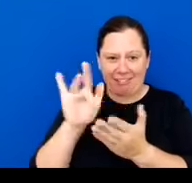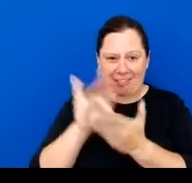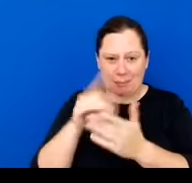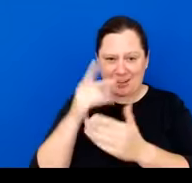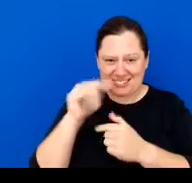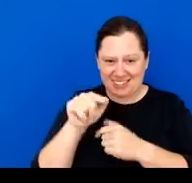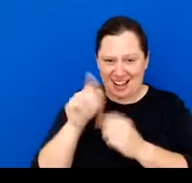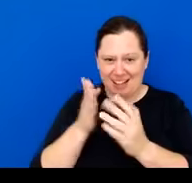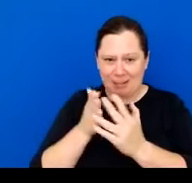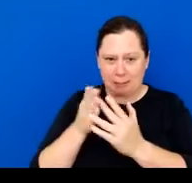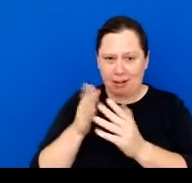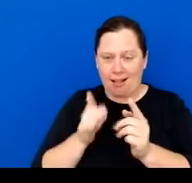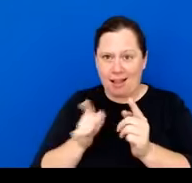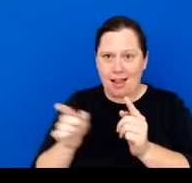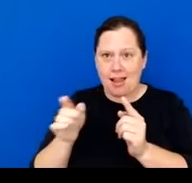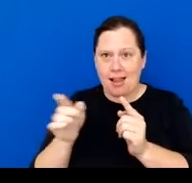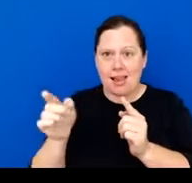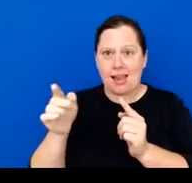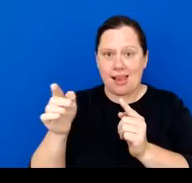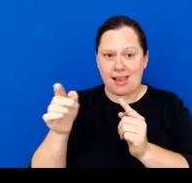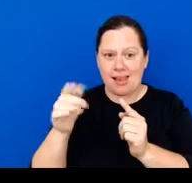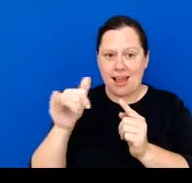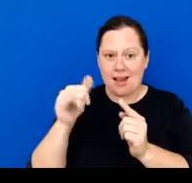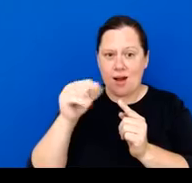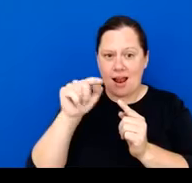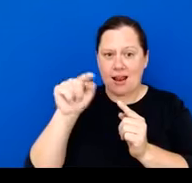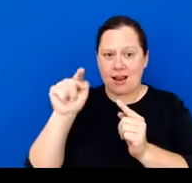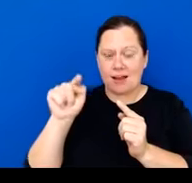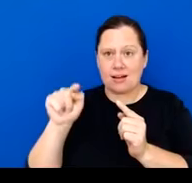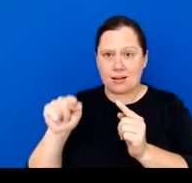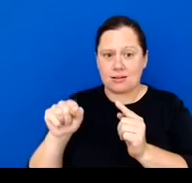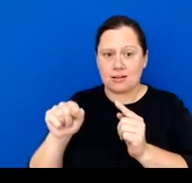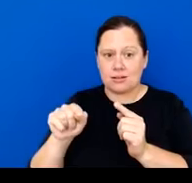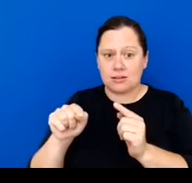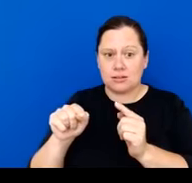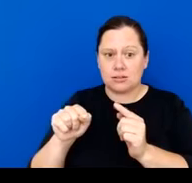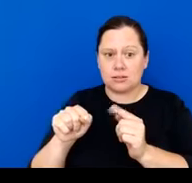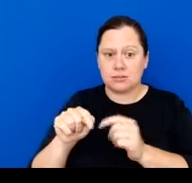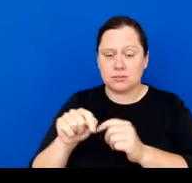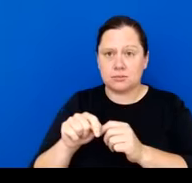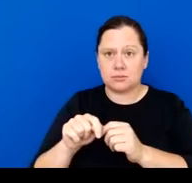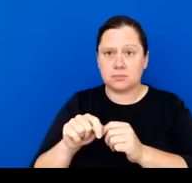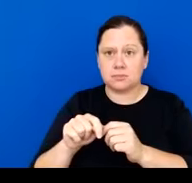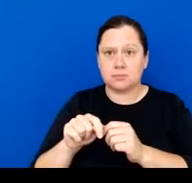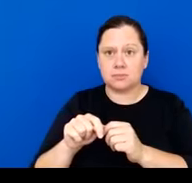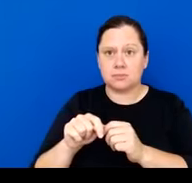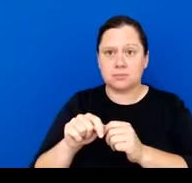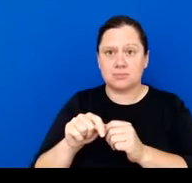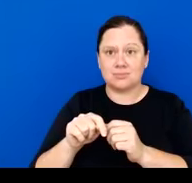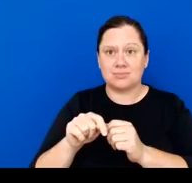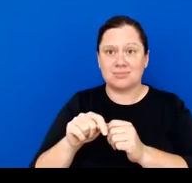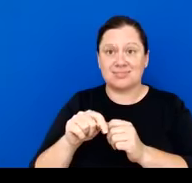that comes all the way through and one of the big big successes today there was a old rock slide in there